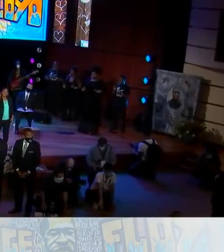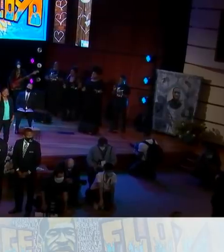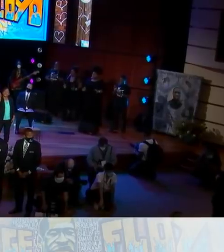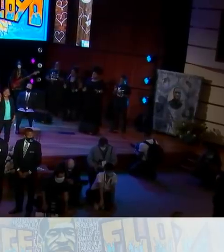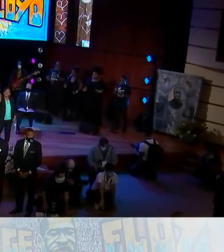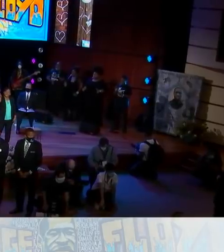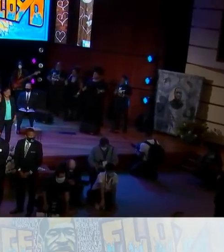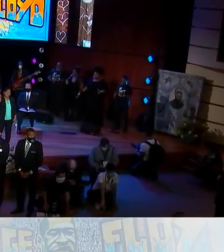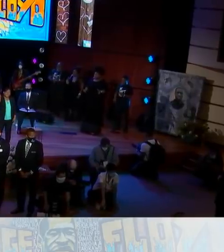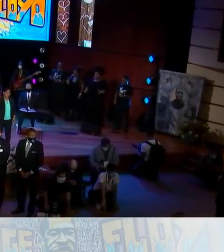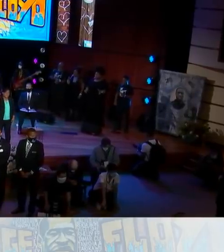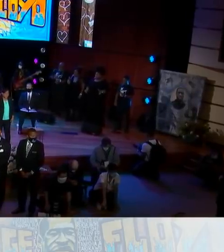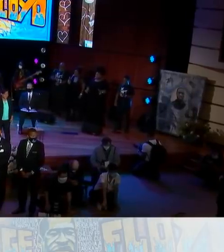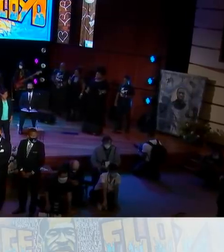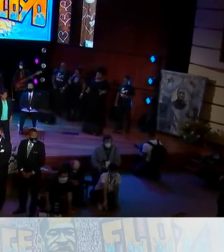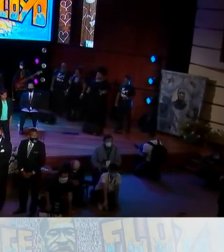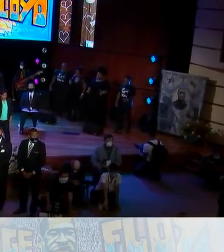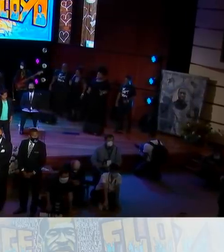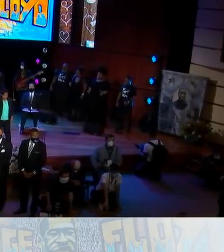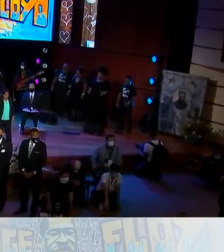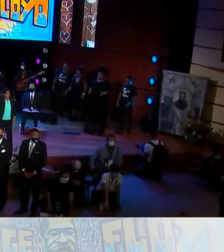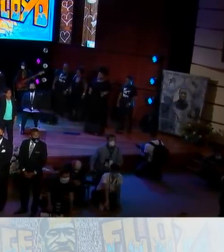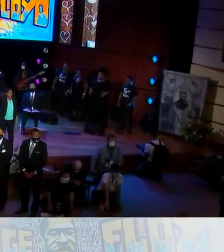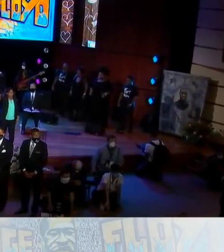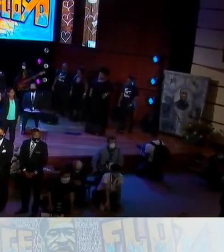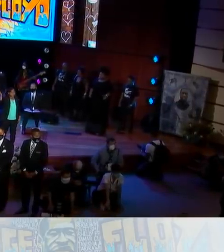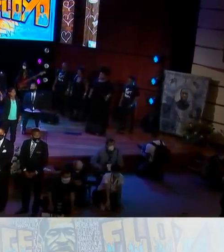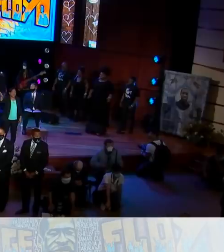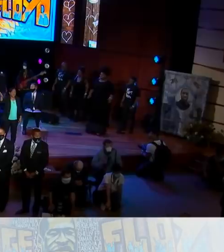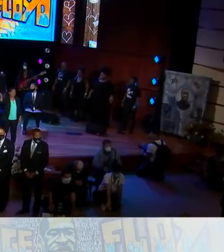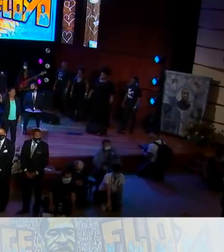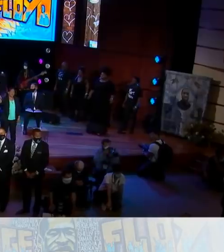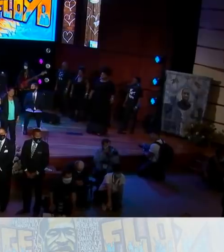OF MY LIFE I LIFT MY HANDS